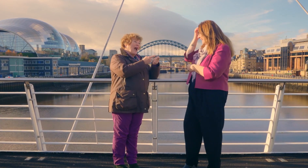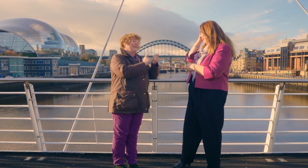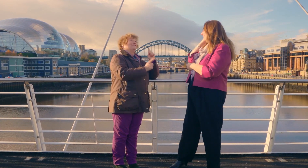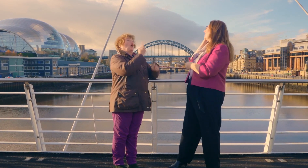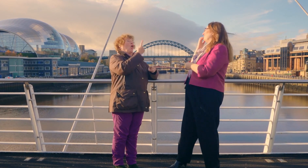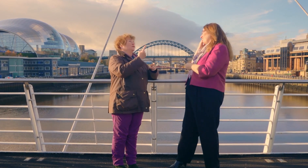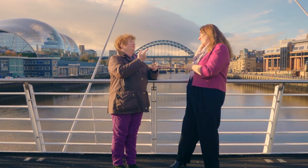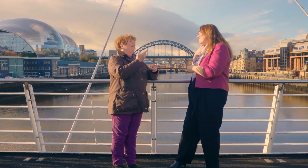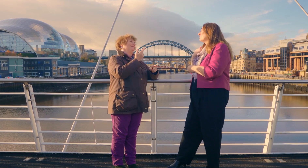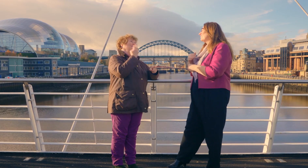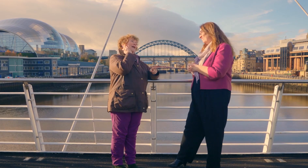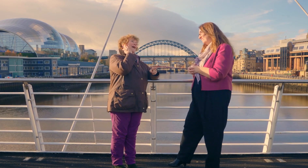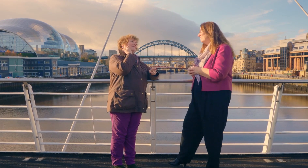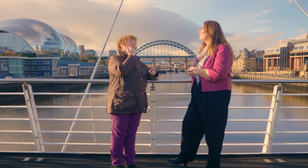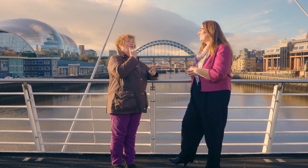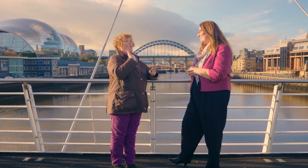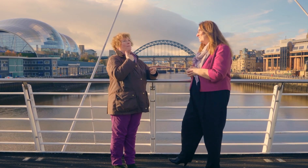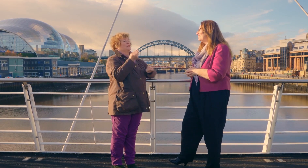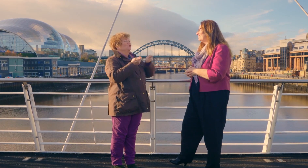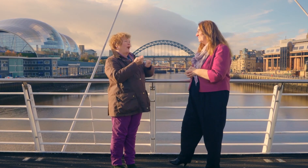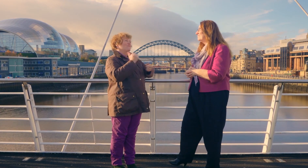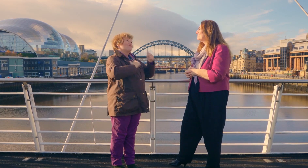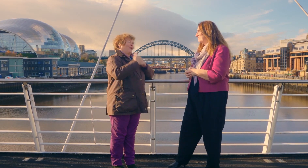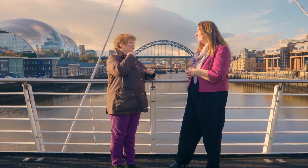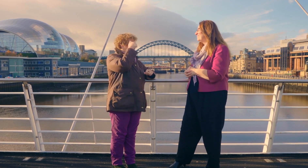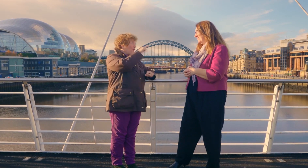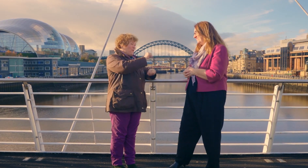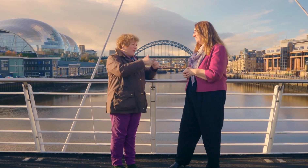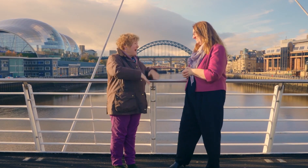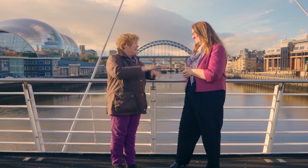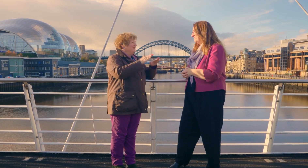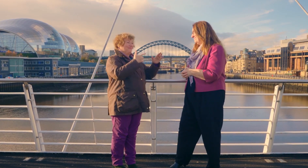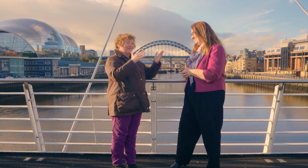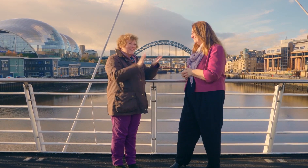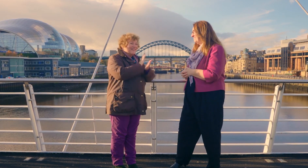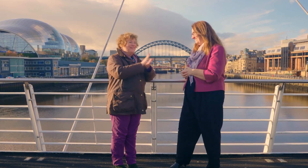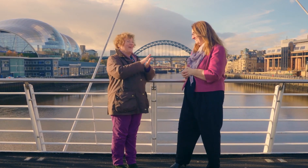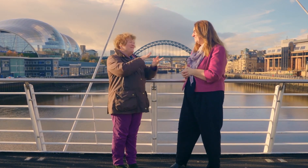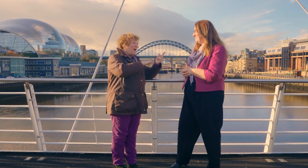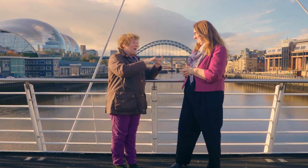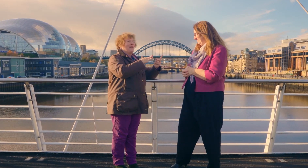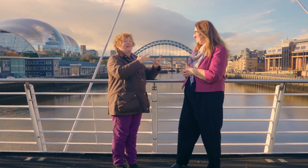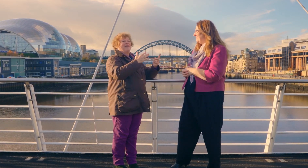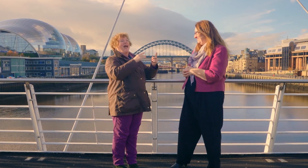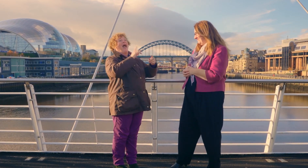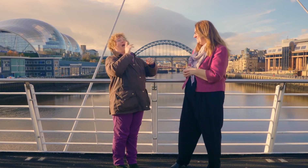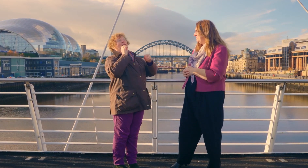And you're the first Deaf woman Chair. I'm proud to have known you all that time. We grew up together, our families socialised,